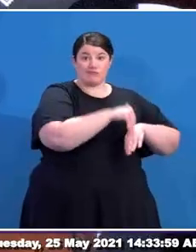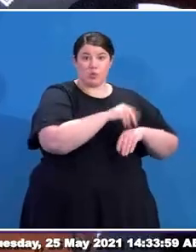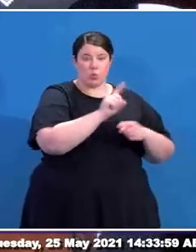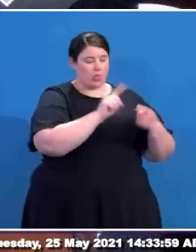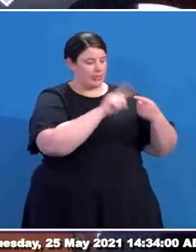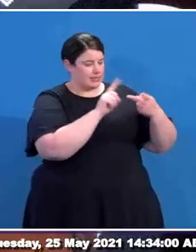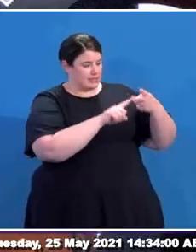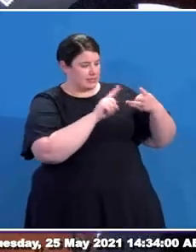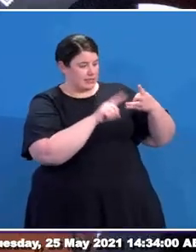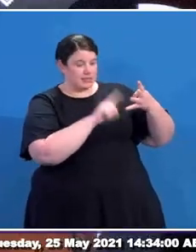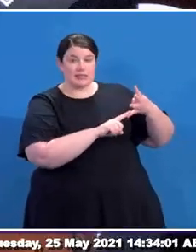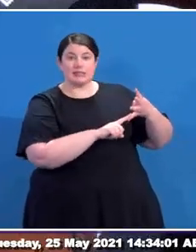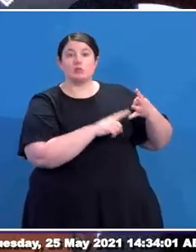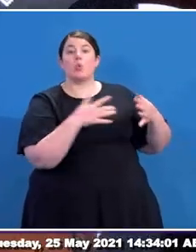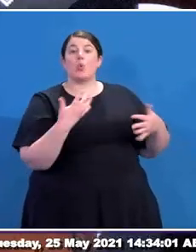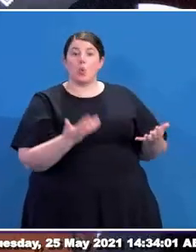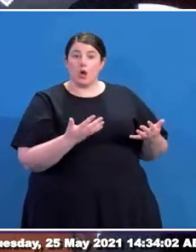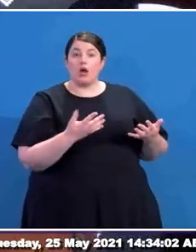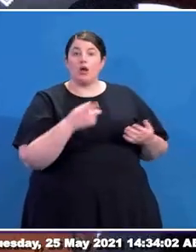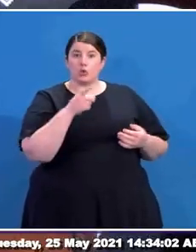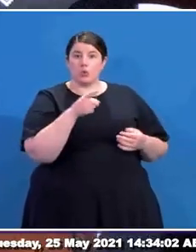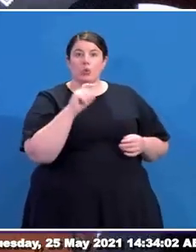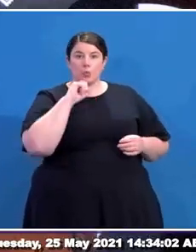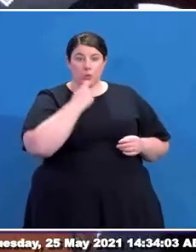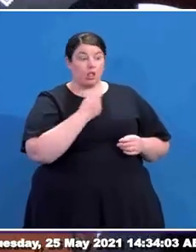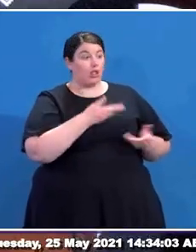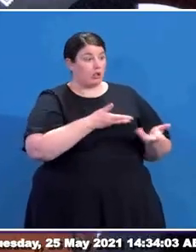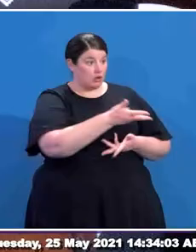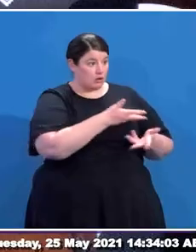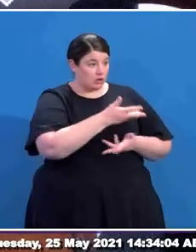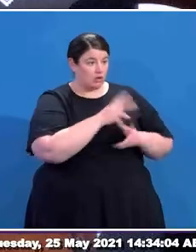in interviewing a complainant to actually identify what the allegations are?